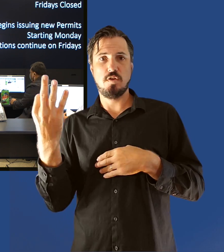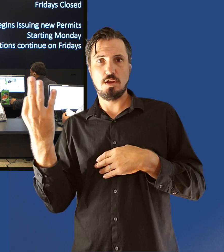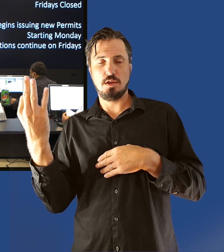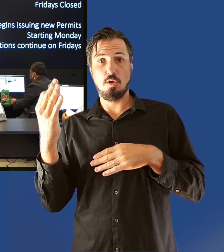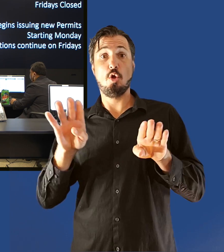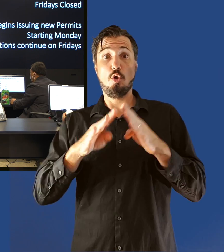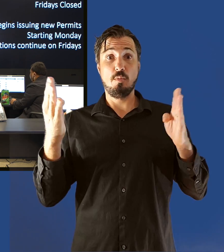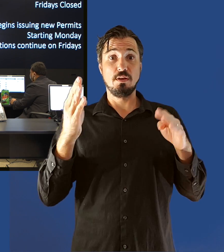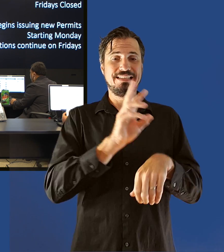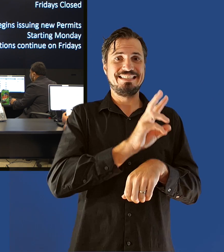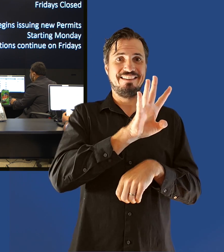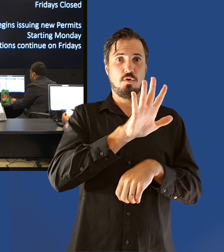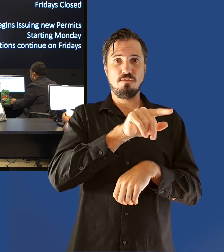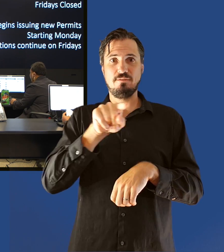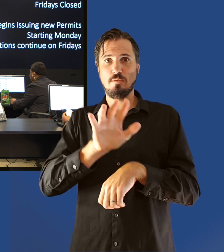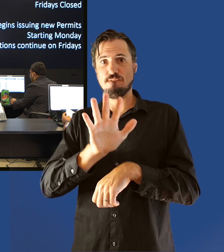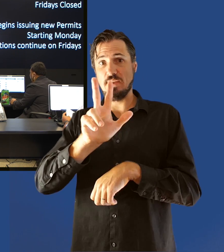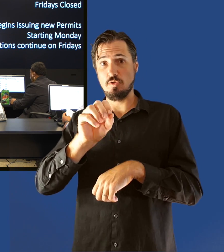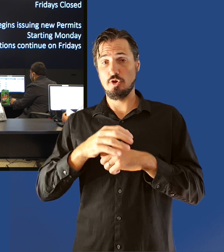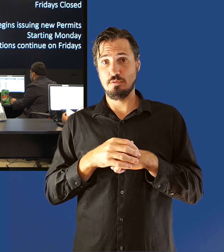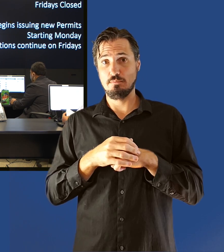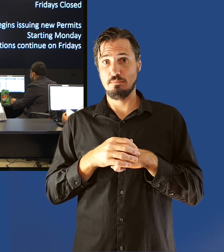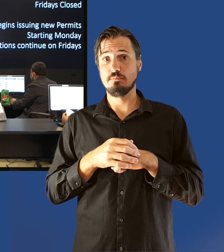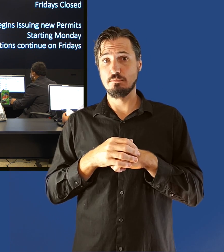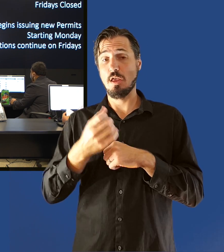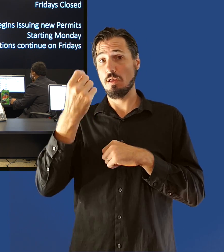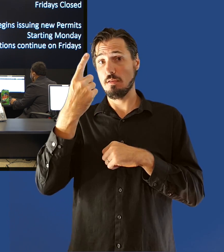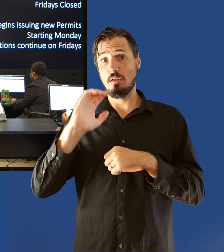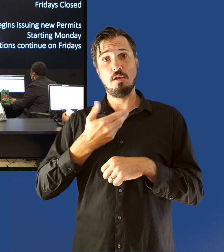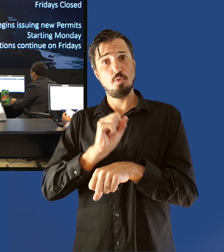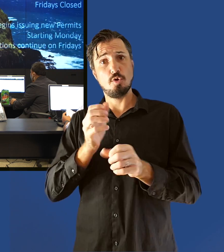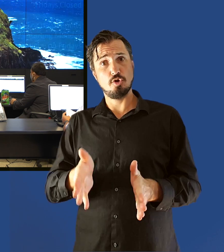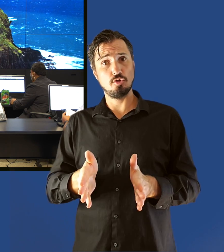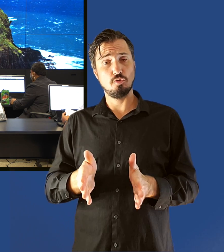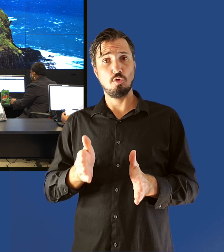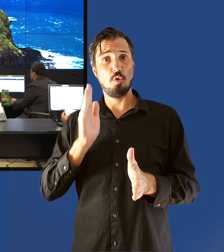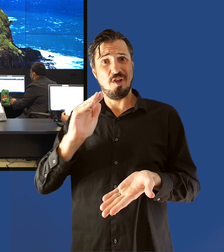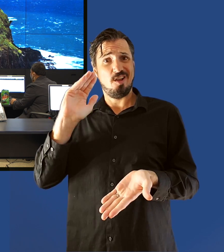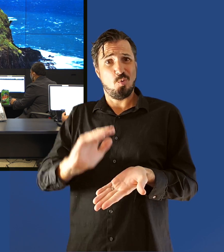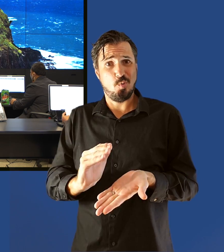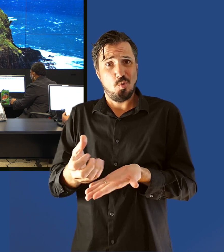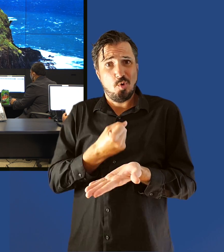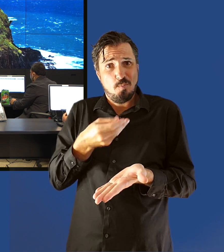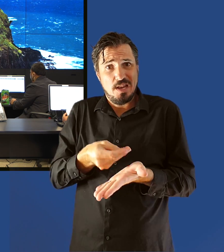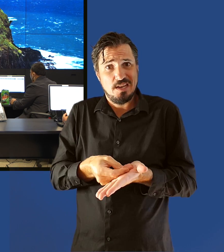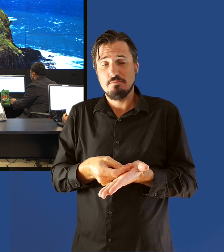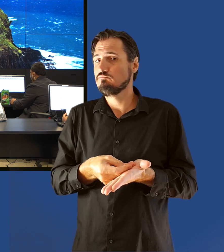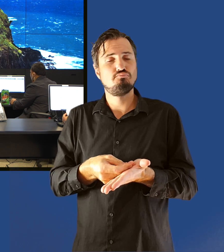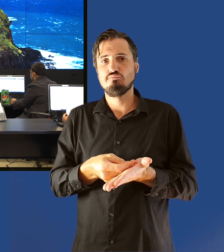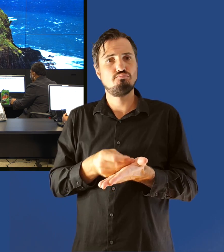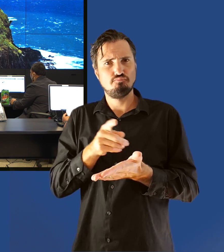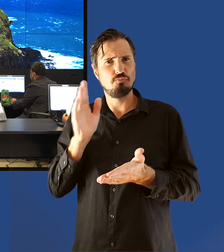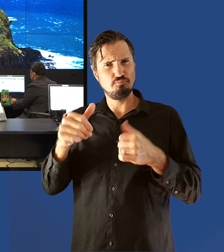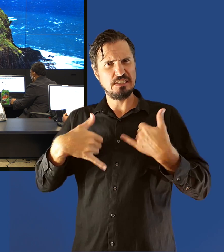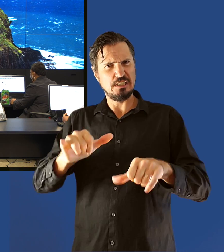We want to be clear that our associates are not being furloughed and their pay will not be reduced in any way, as they will continue to be working their full 40-hours a week.